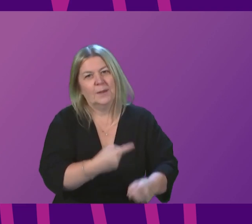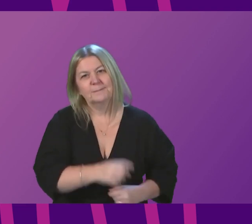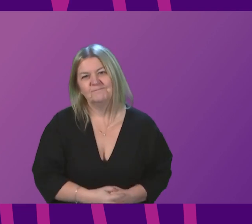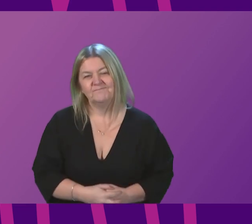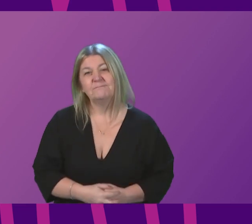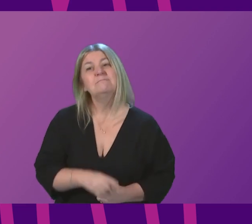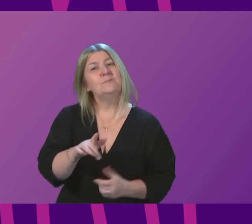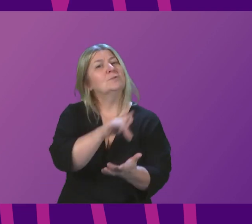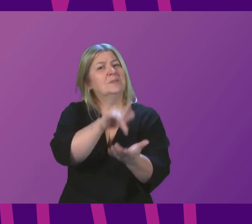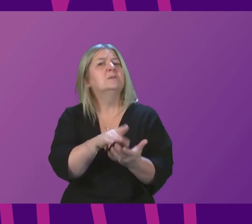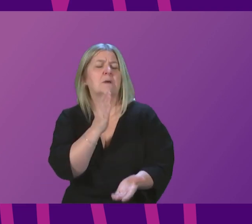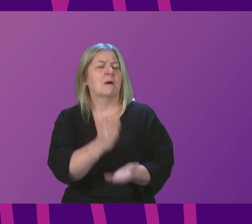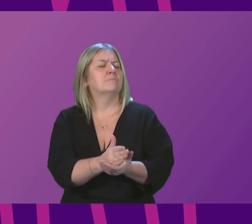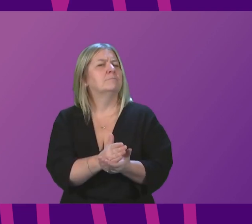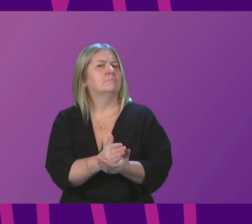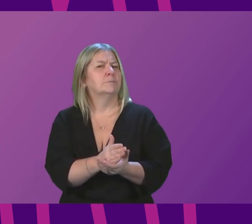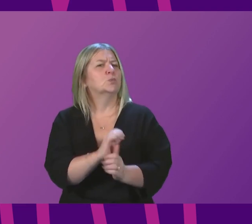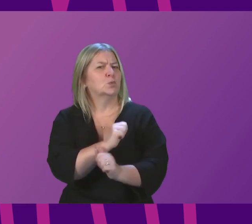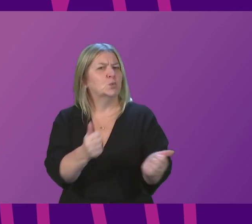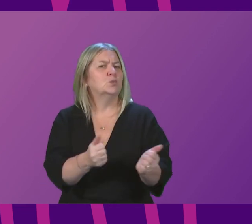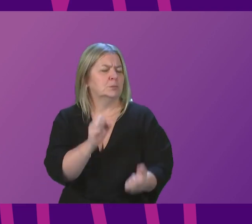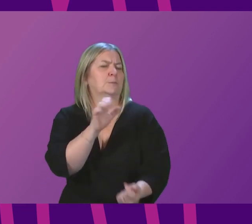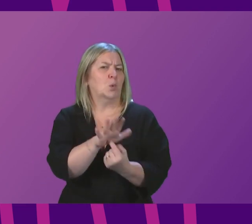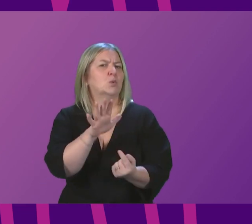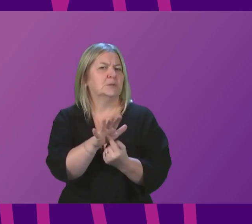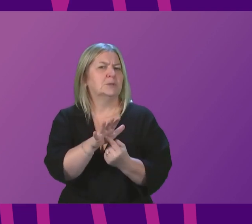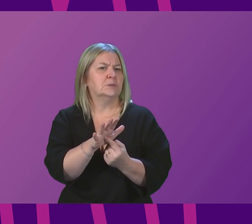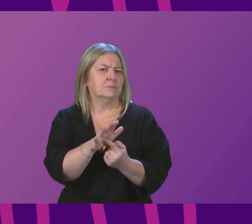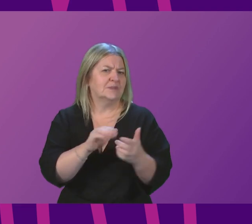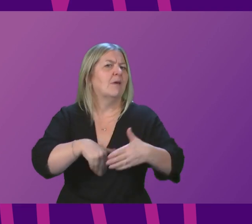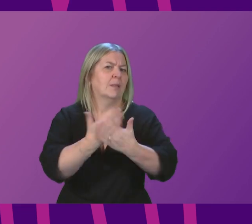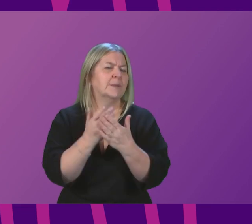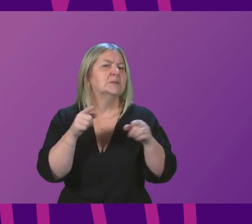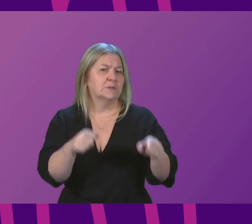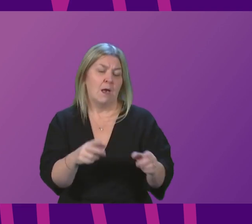The centres add something very important and I hope that they will give additional reassurance